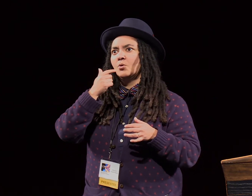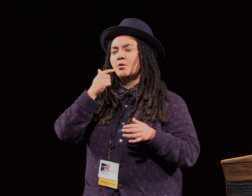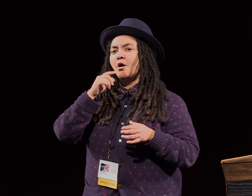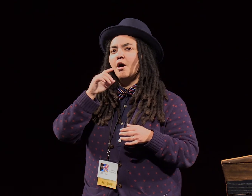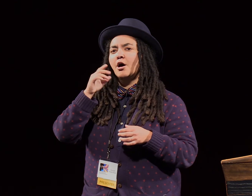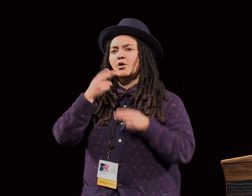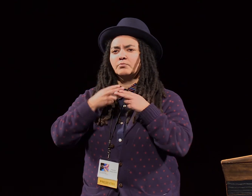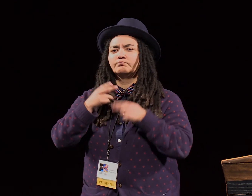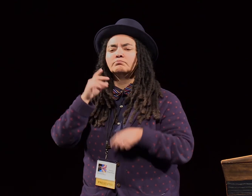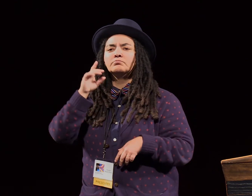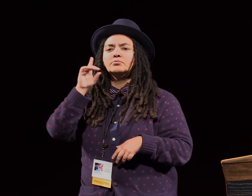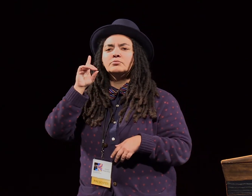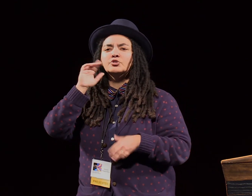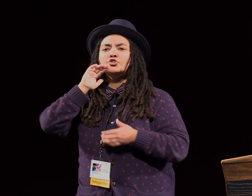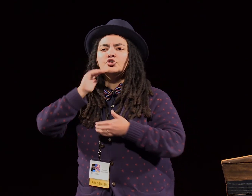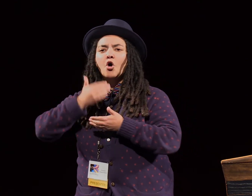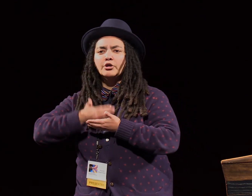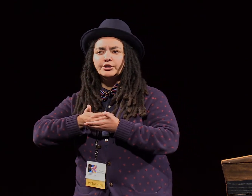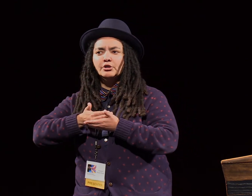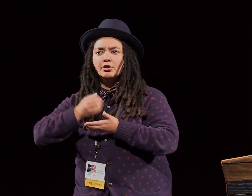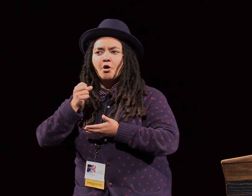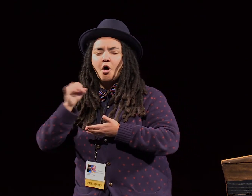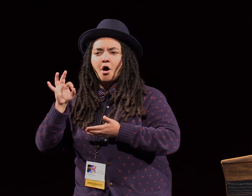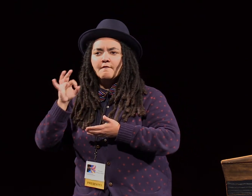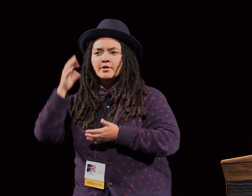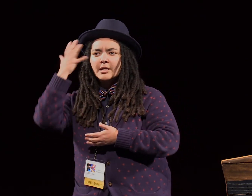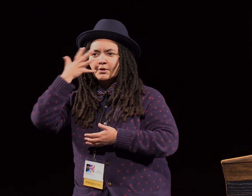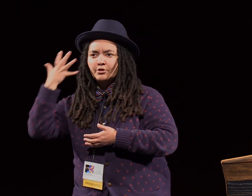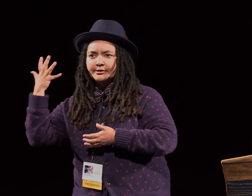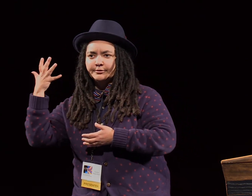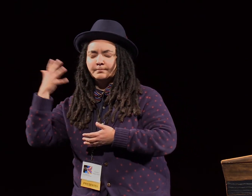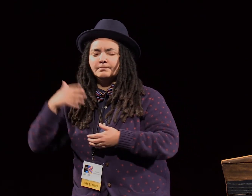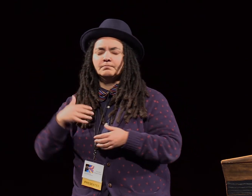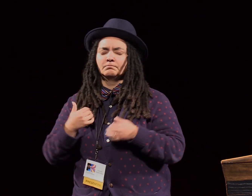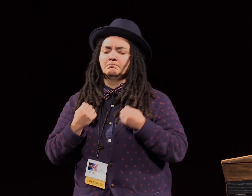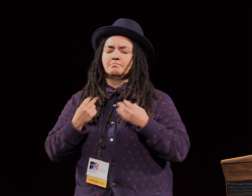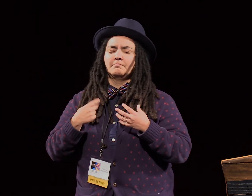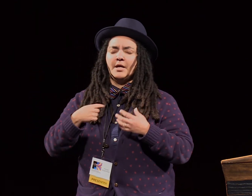That's pretty common for people who are children of immigrants.